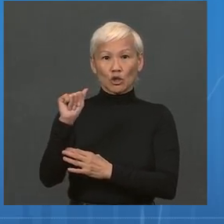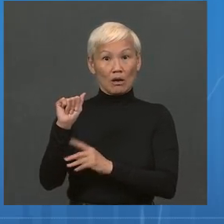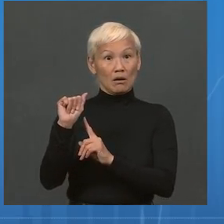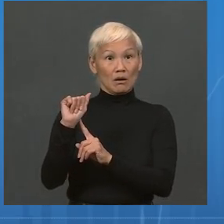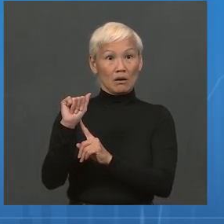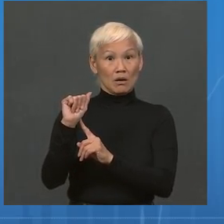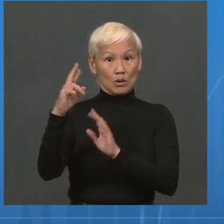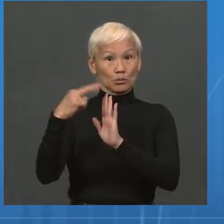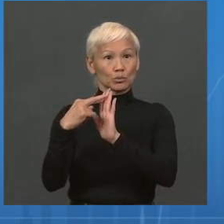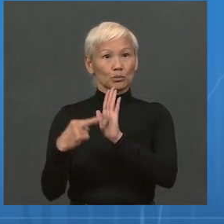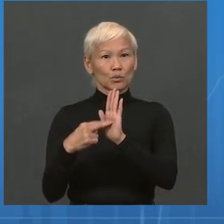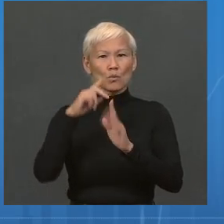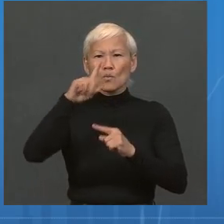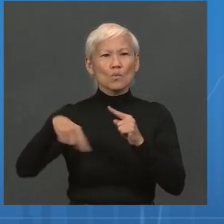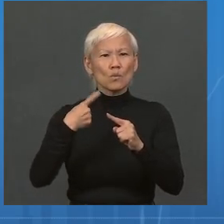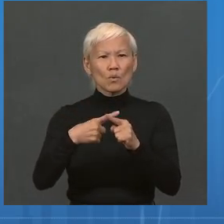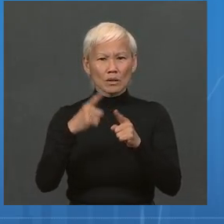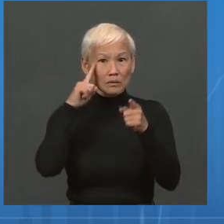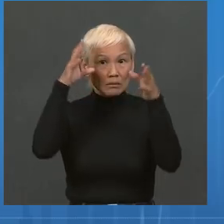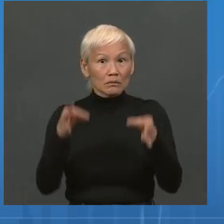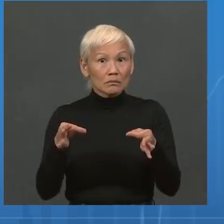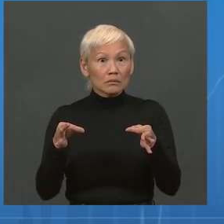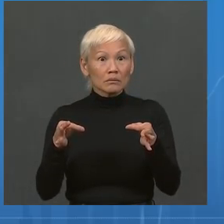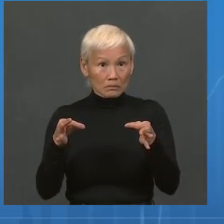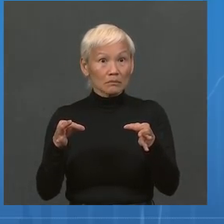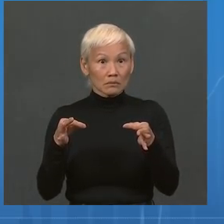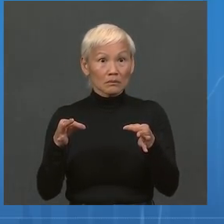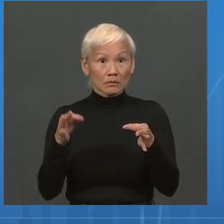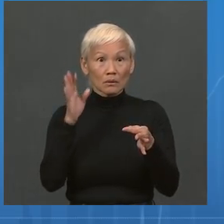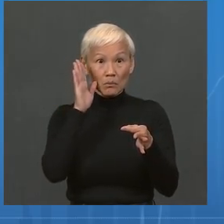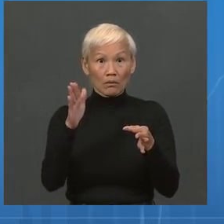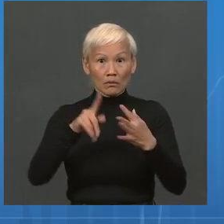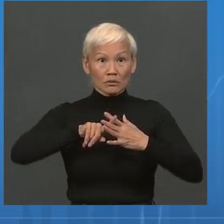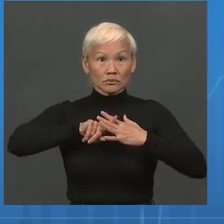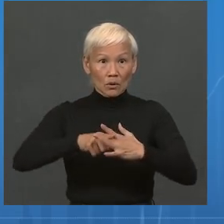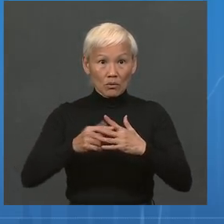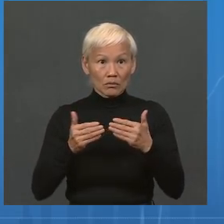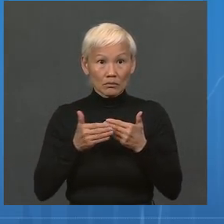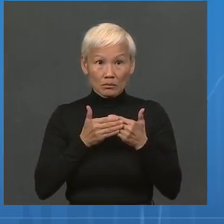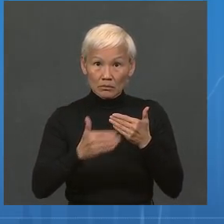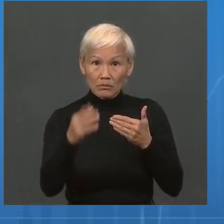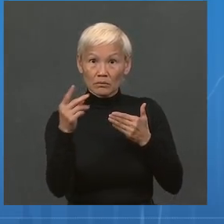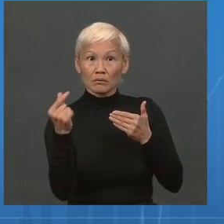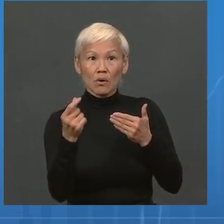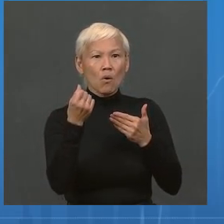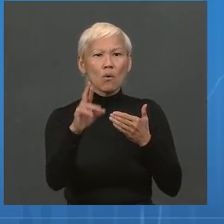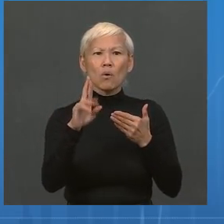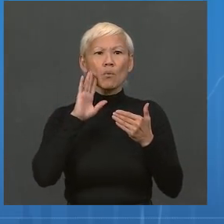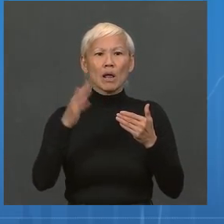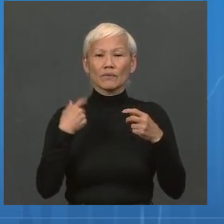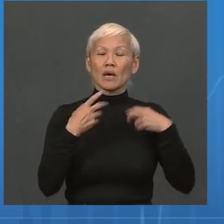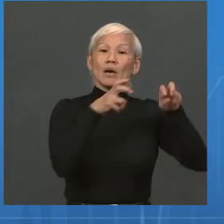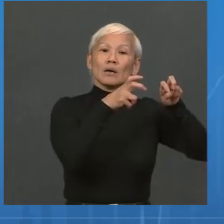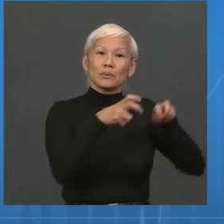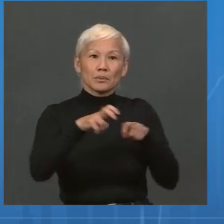And will it have an implementation period, or will it just sort of kick in immediately? Thank you. Mr. Zients: So, on the OSHA rule: That will be coming quite soon --